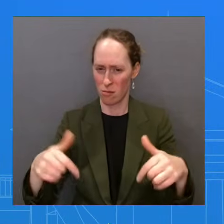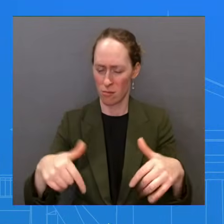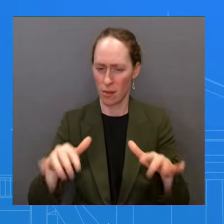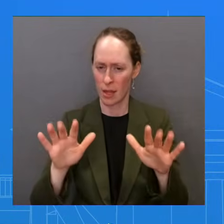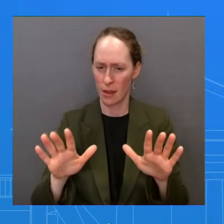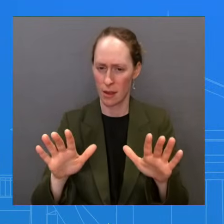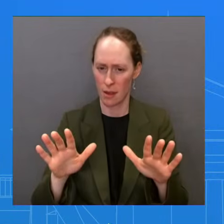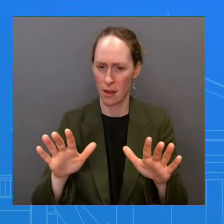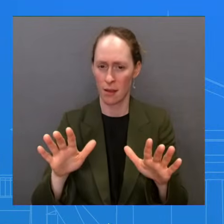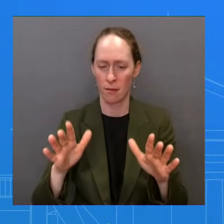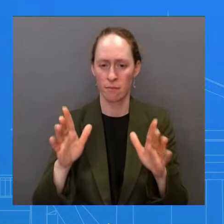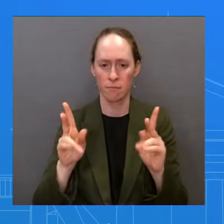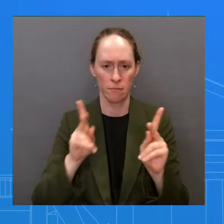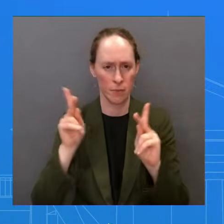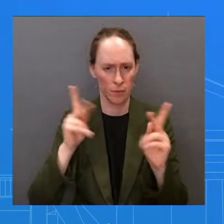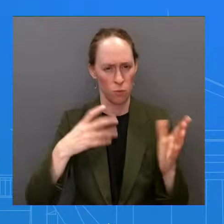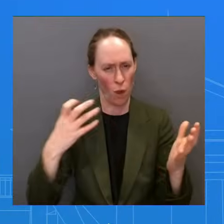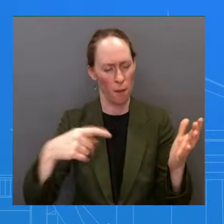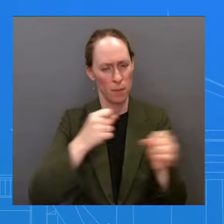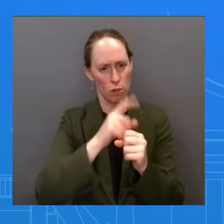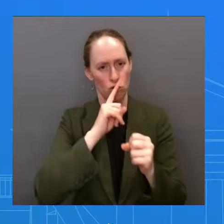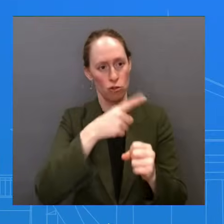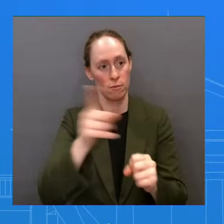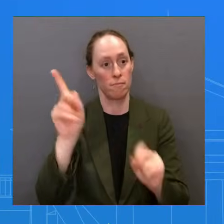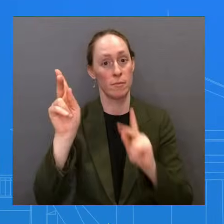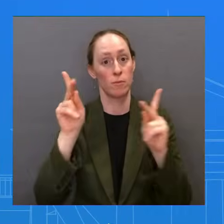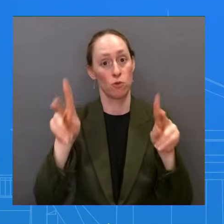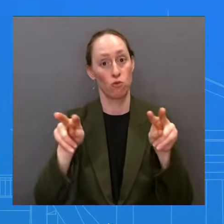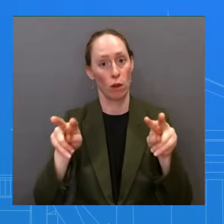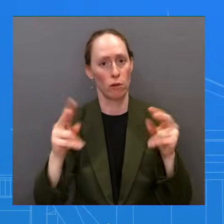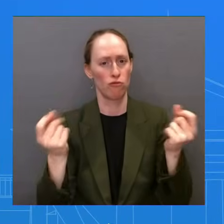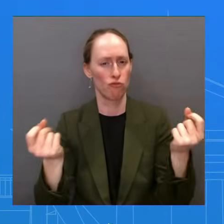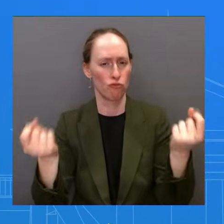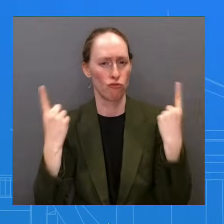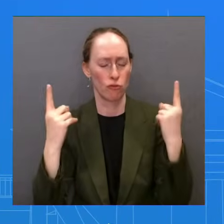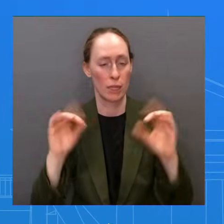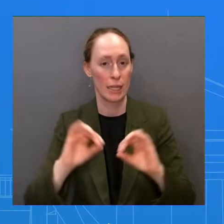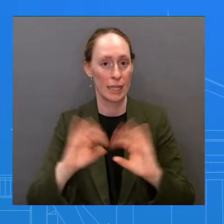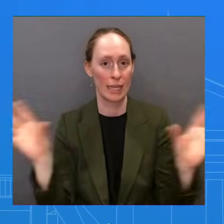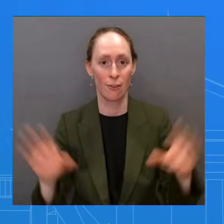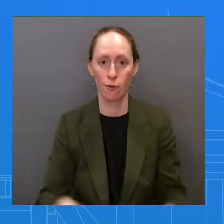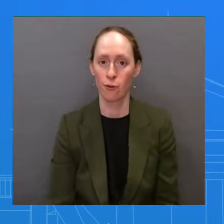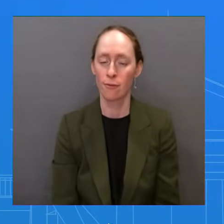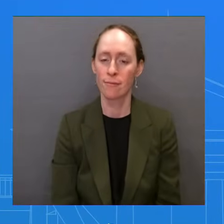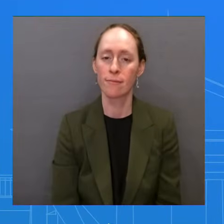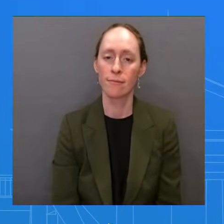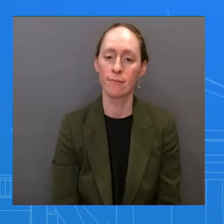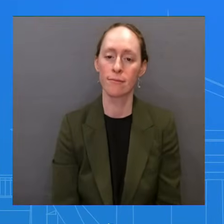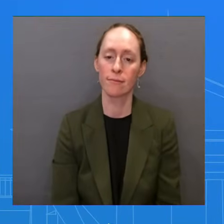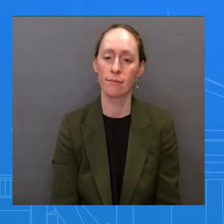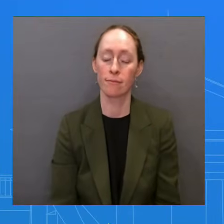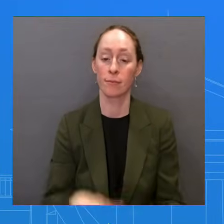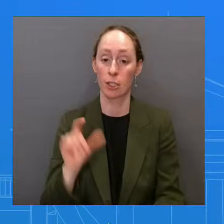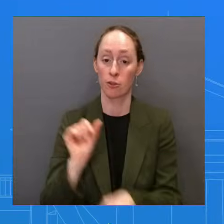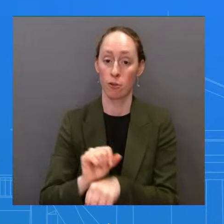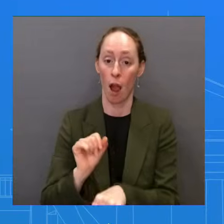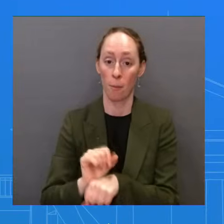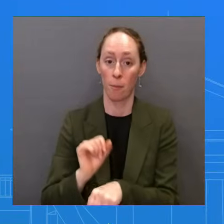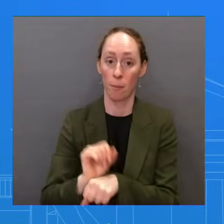So the job openings data, the JOLTS, showed the kind of labor market easing that we want to see, so that is incredibly important.